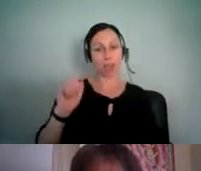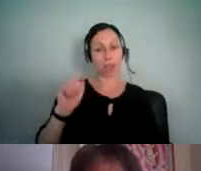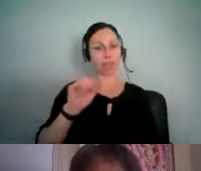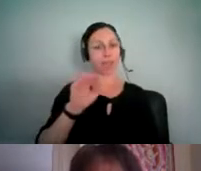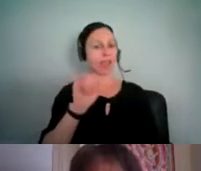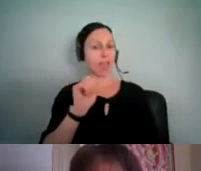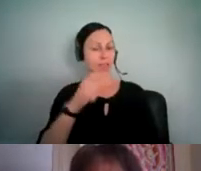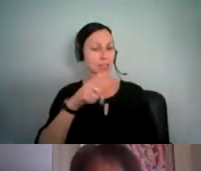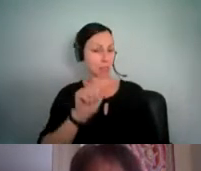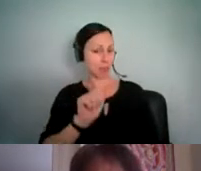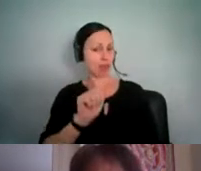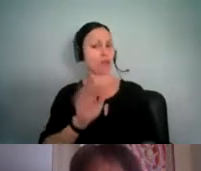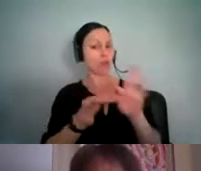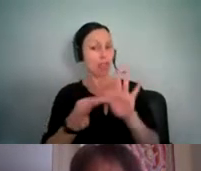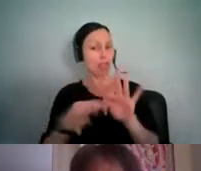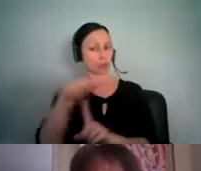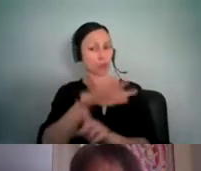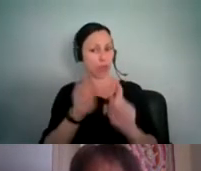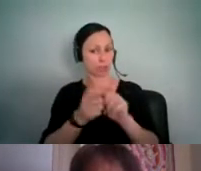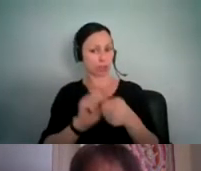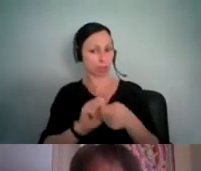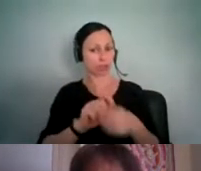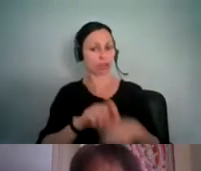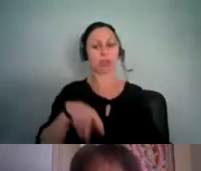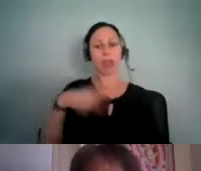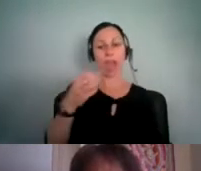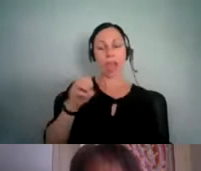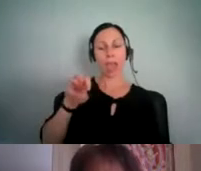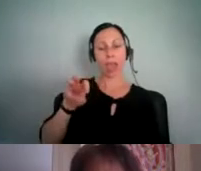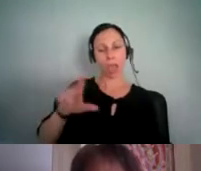Please check it out. The HowlRound livestream was interrupted